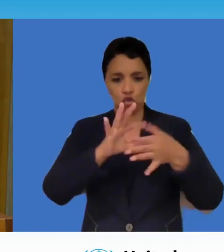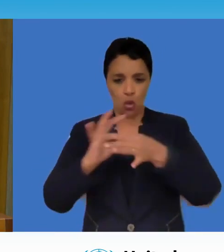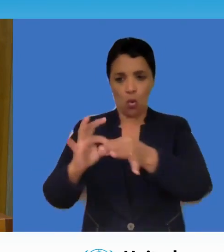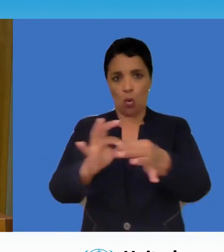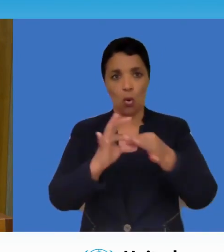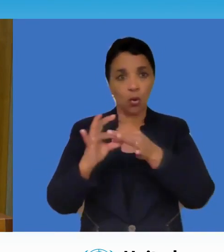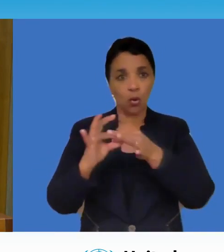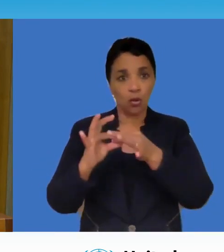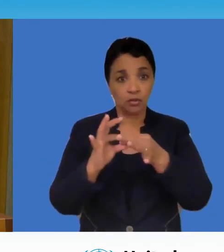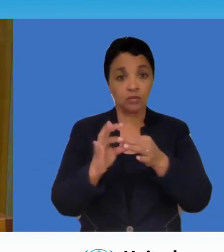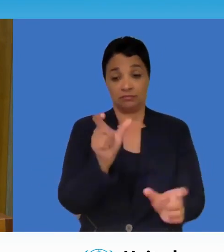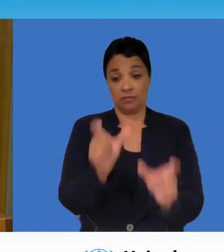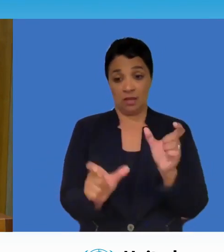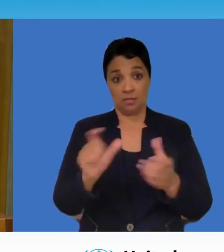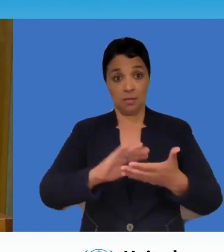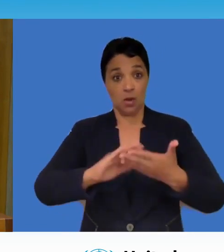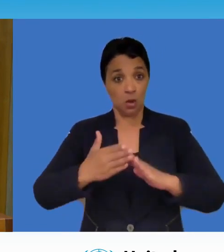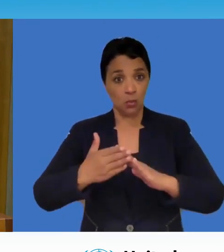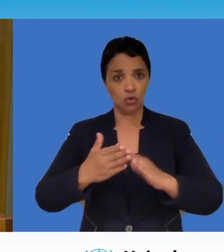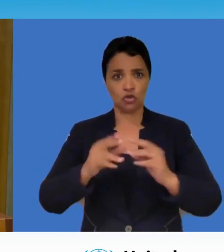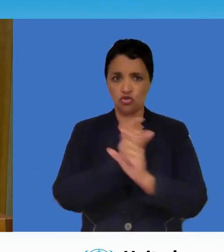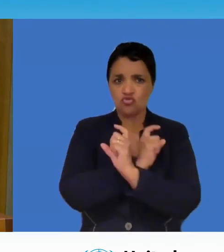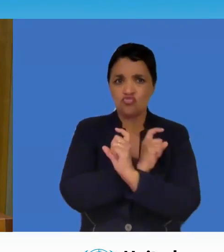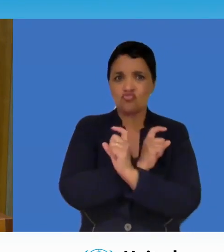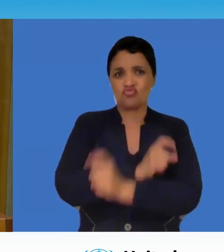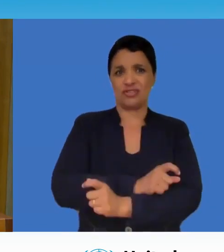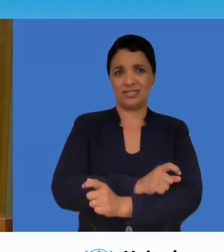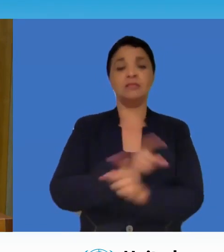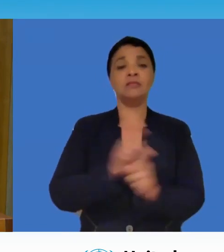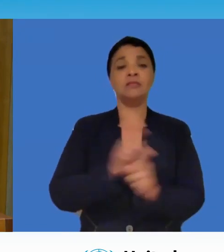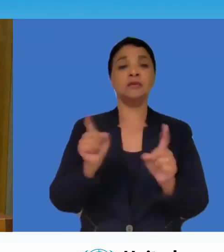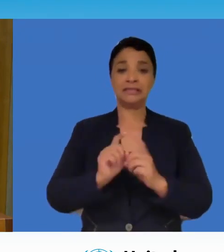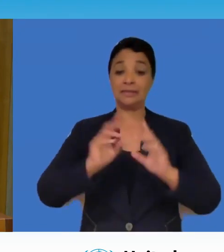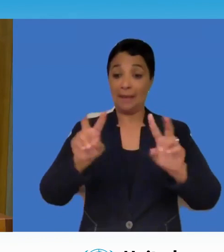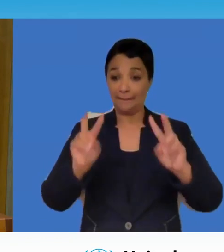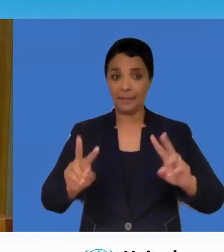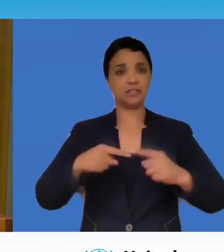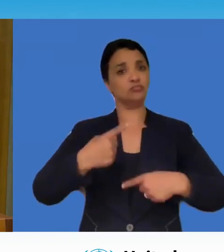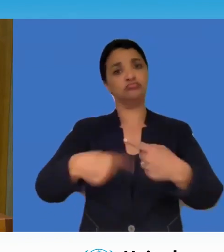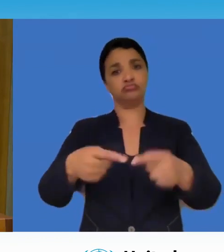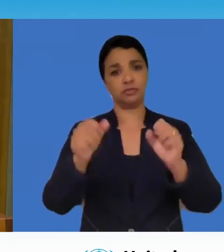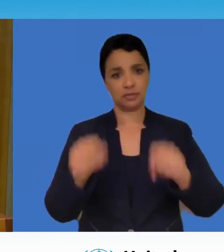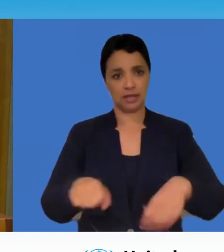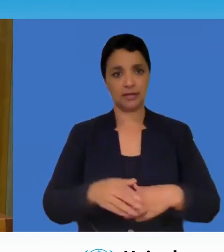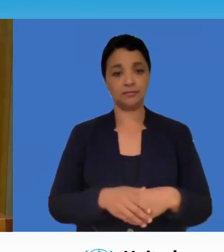cohesion strengthens Community resilience and promotes sustainable peace building the